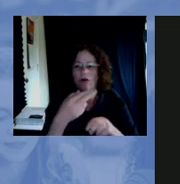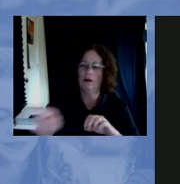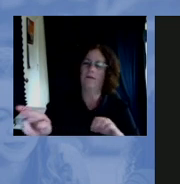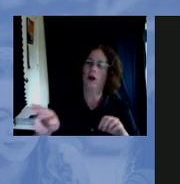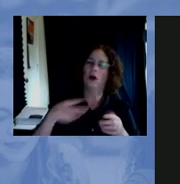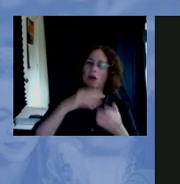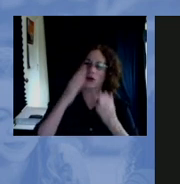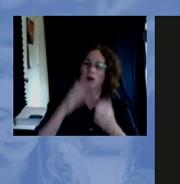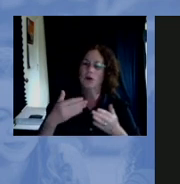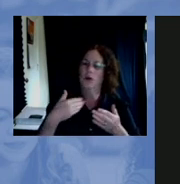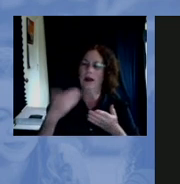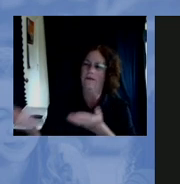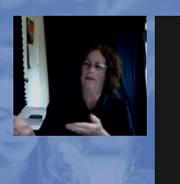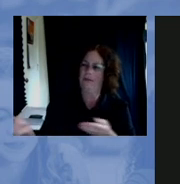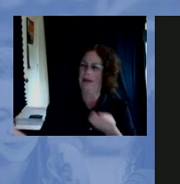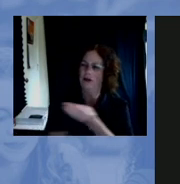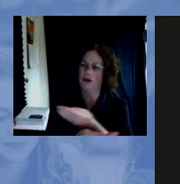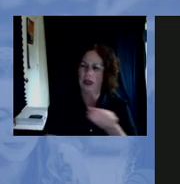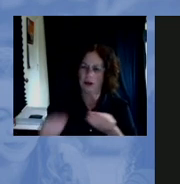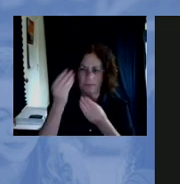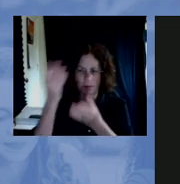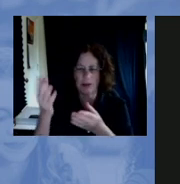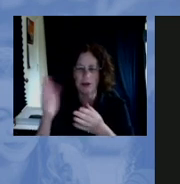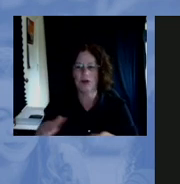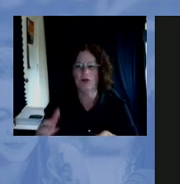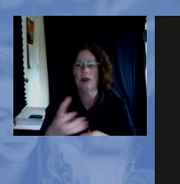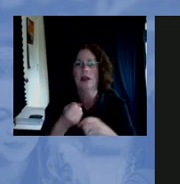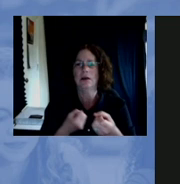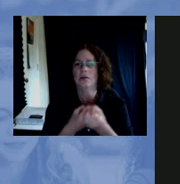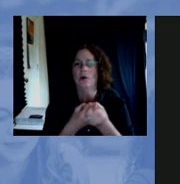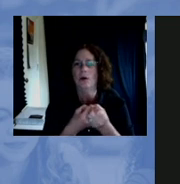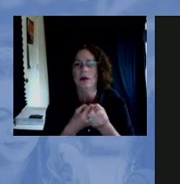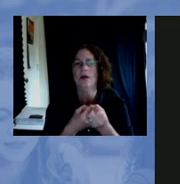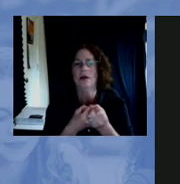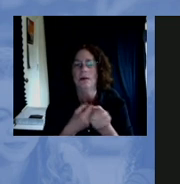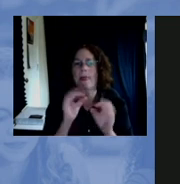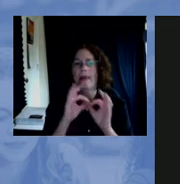EXCHANGE OF INFORMATION AND CHILDREN GET THE SUPPORT AND FAMILIES GET THE SUPPORT THEY NEED. WE'RE NOT SHY ABOUT THAT.